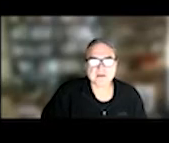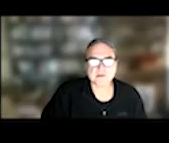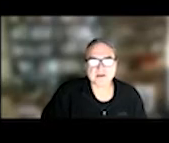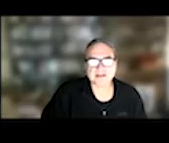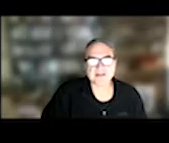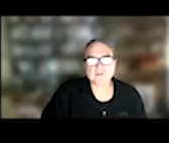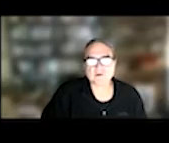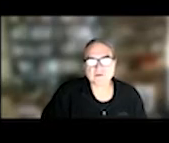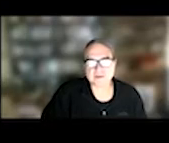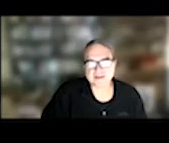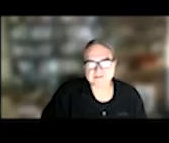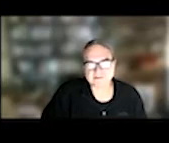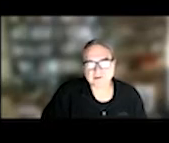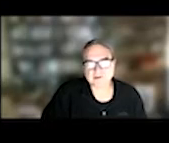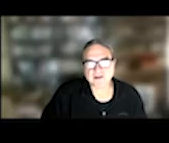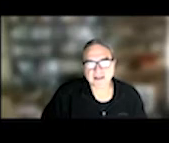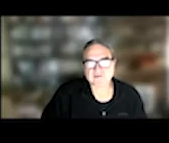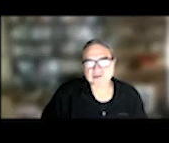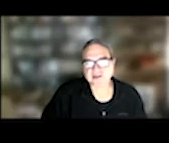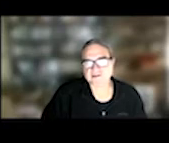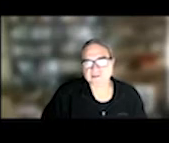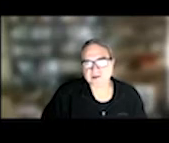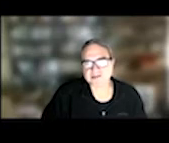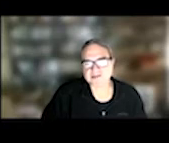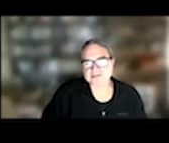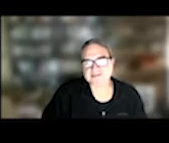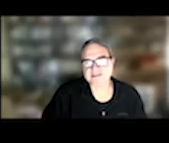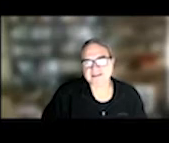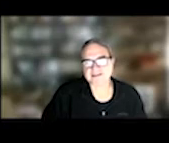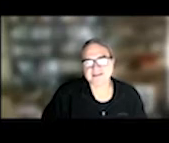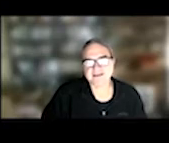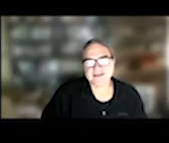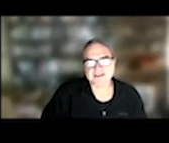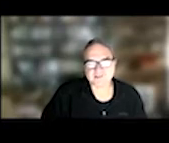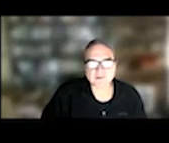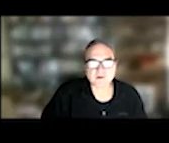So in an Ideal World we would have zero adverse childhood experiences and in the real world